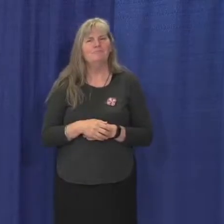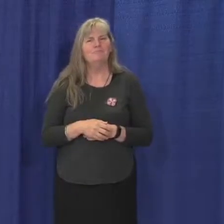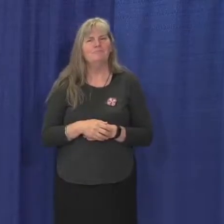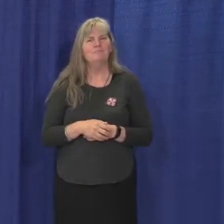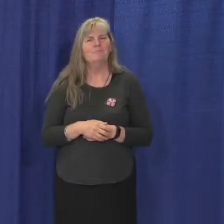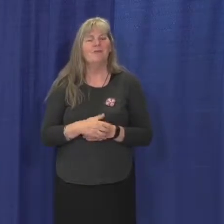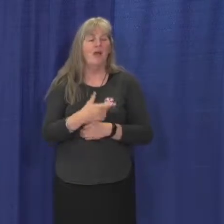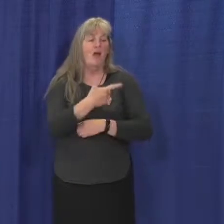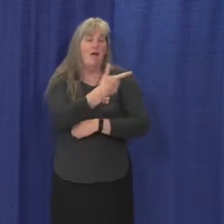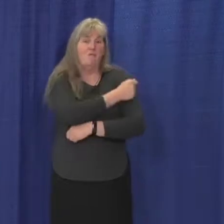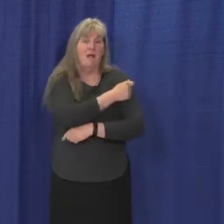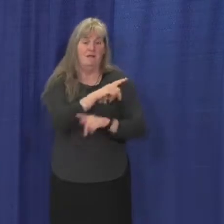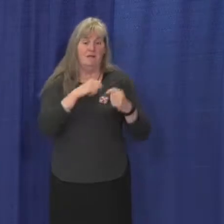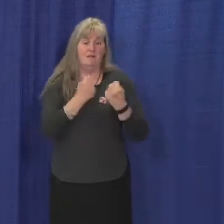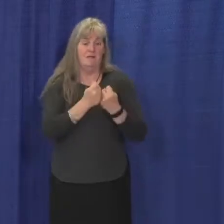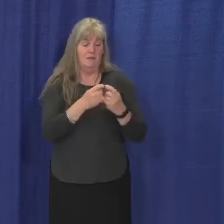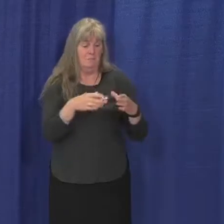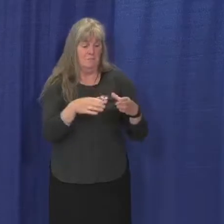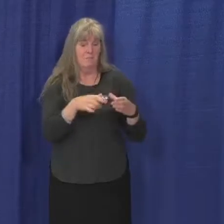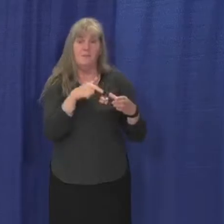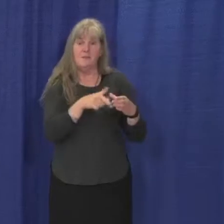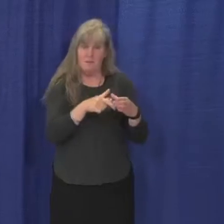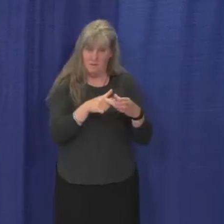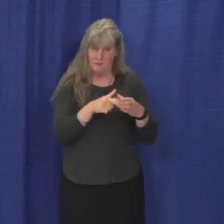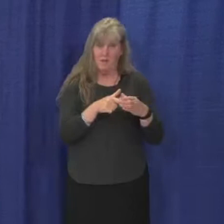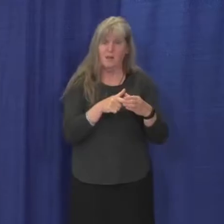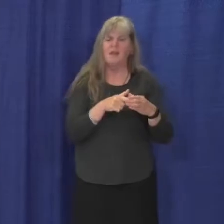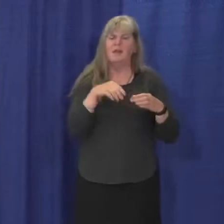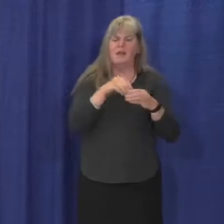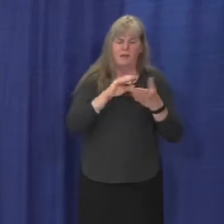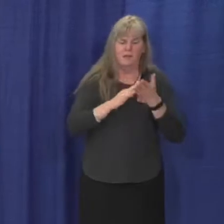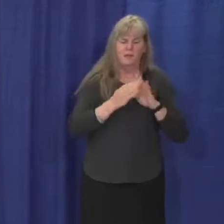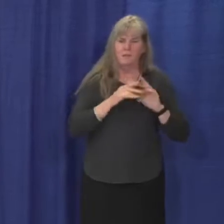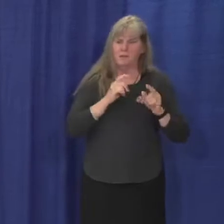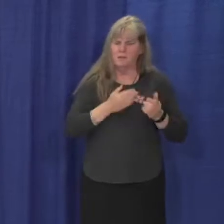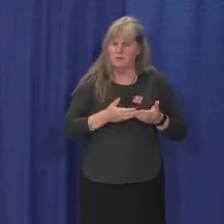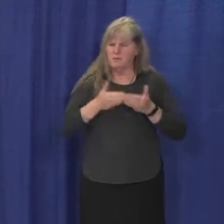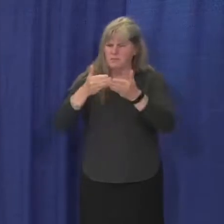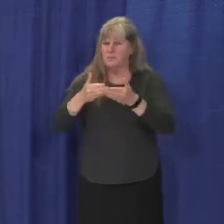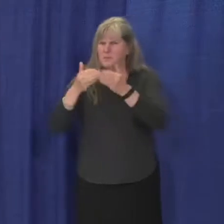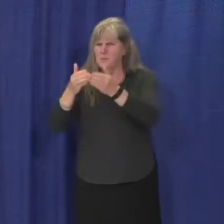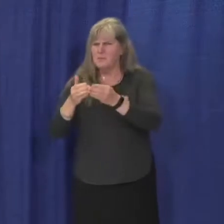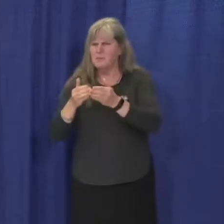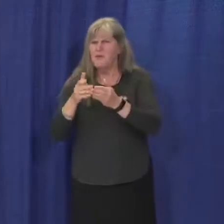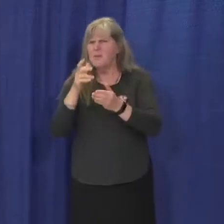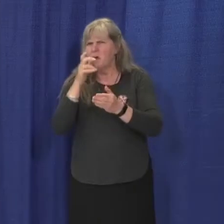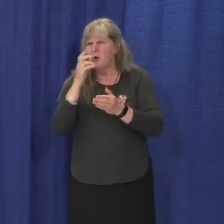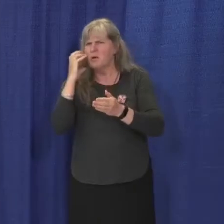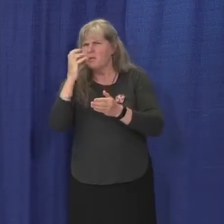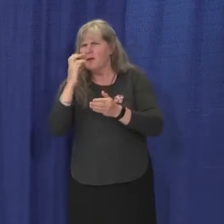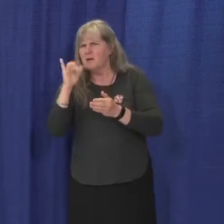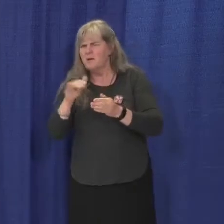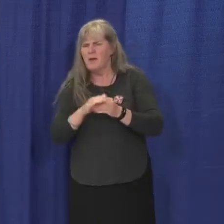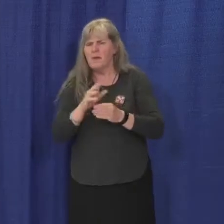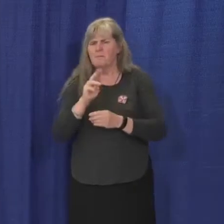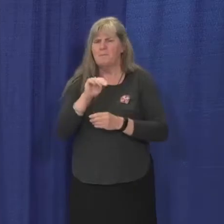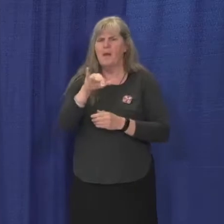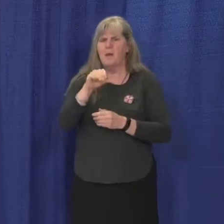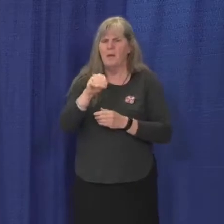Our dedicated vaccine teams are back in communities this week.